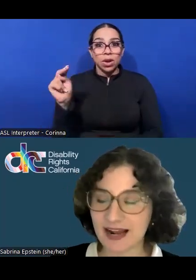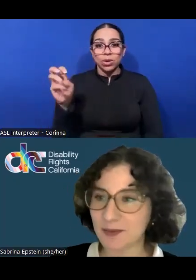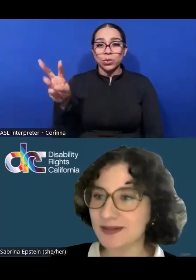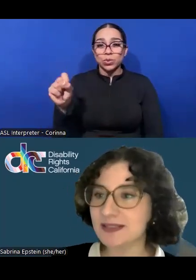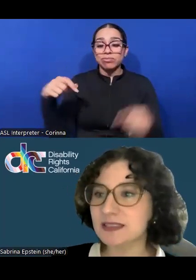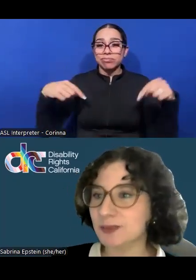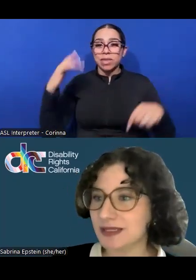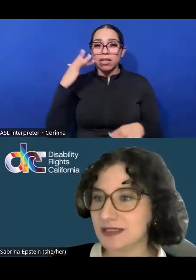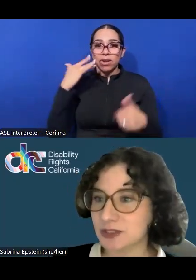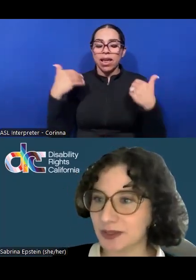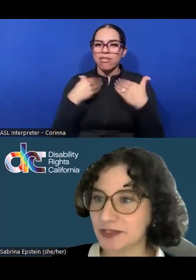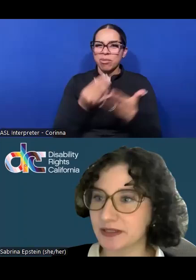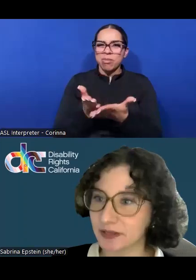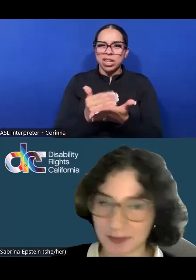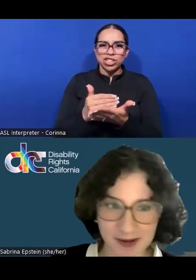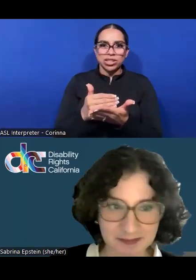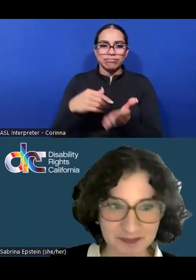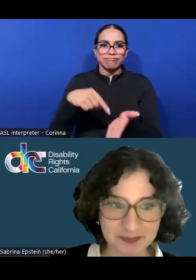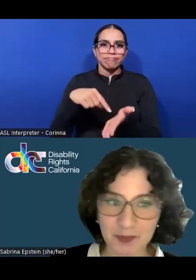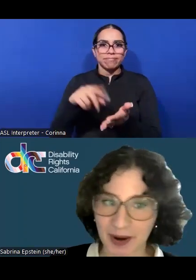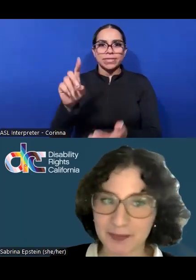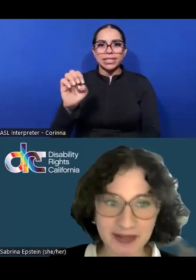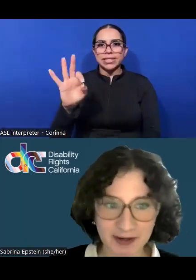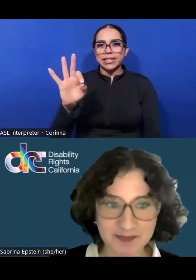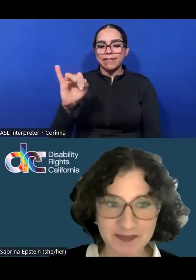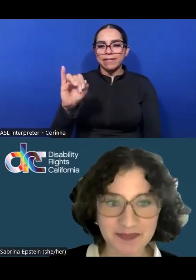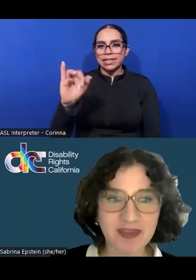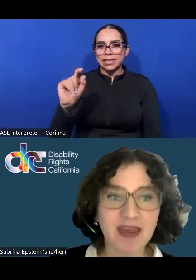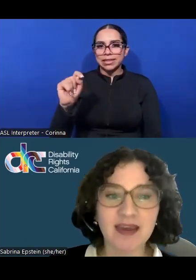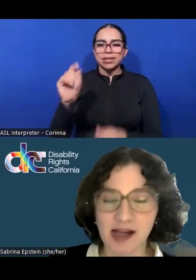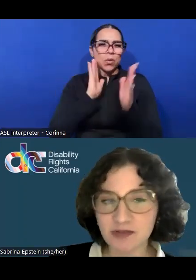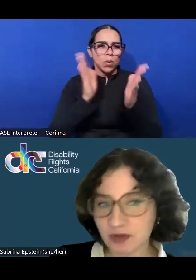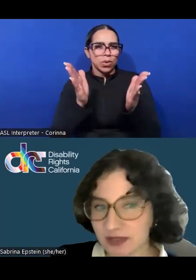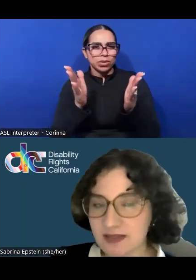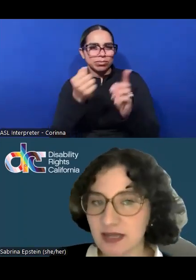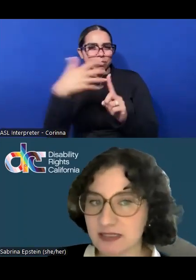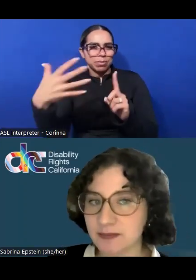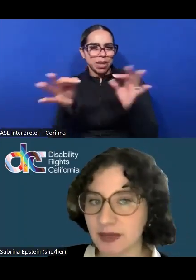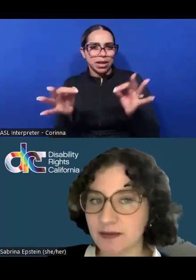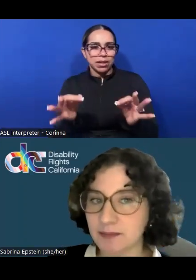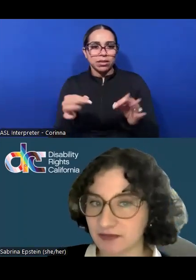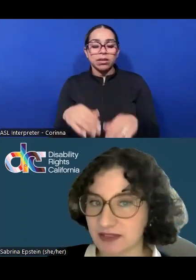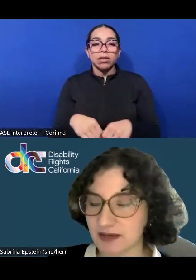and I want to explain the situation a little bit. Why are we here? California has an estimated deficit